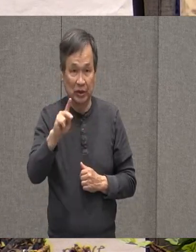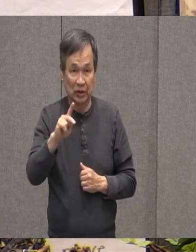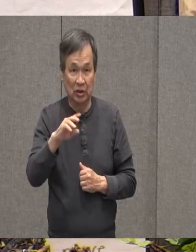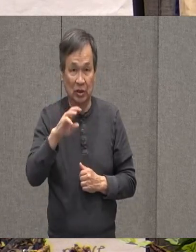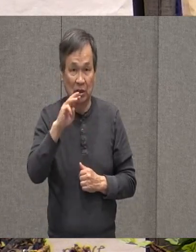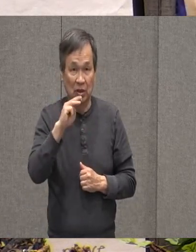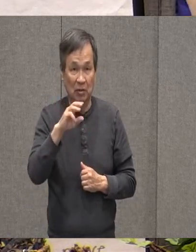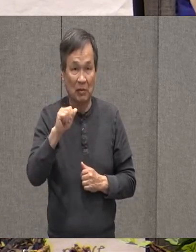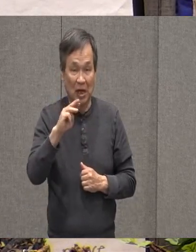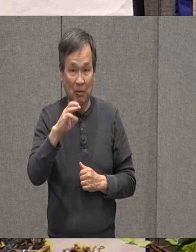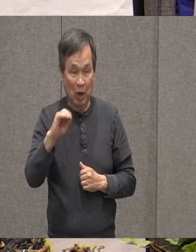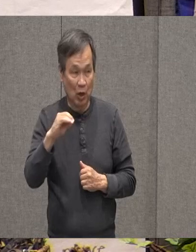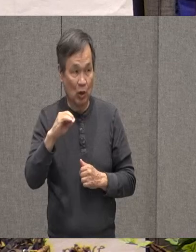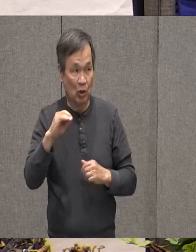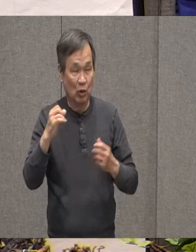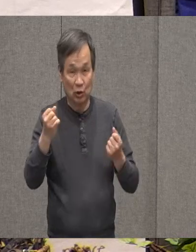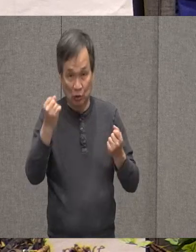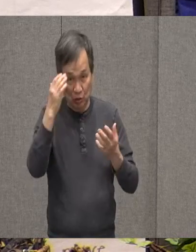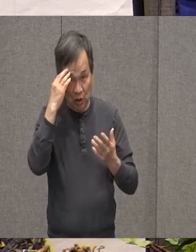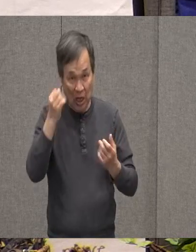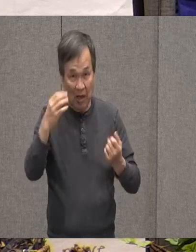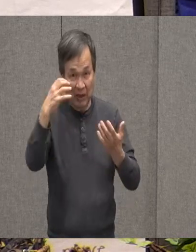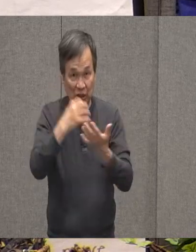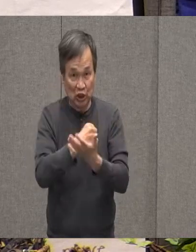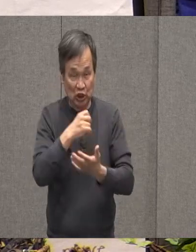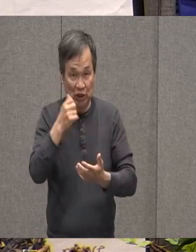You want to know how much he earns every year?